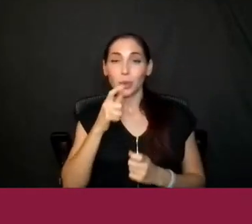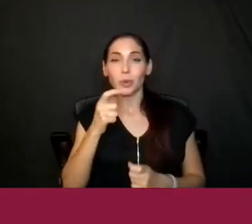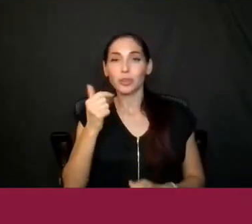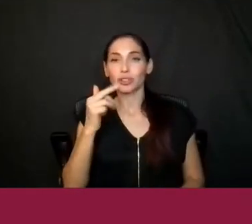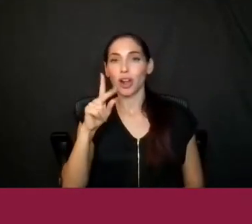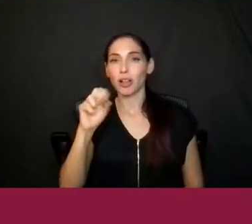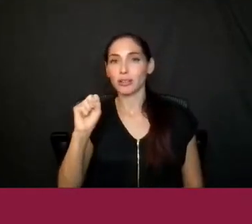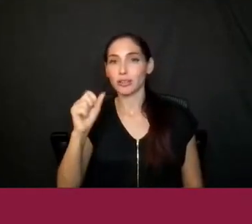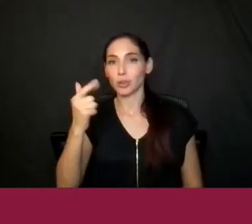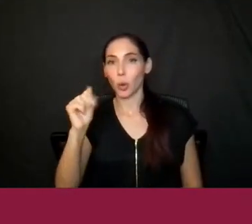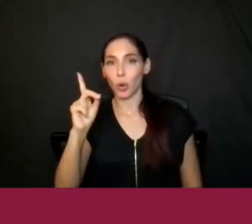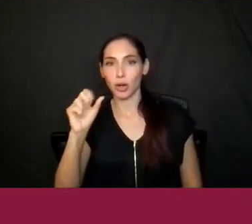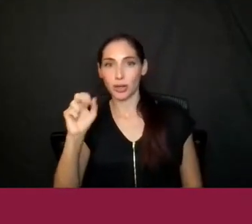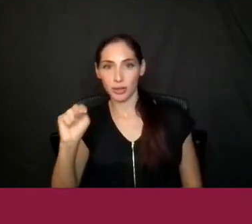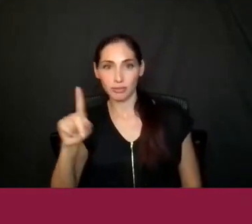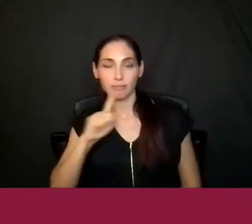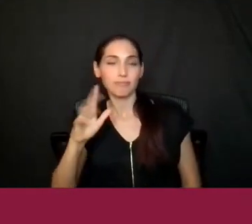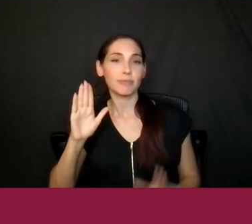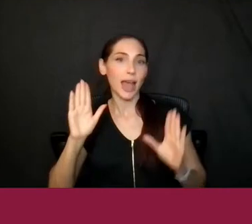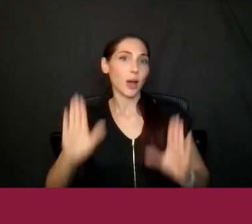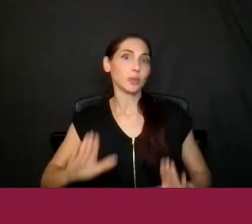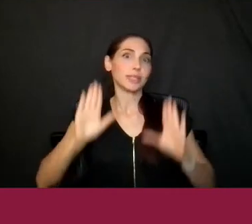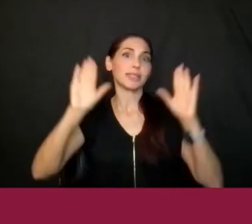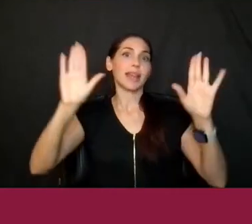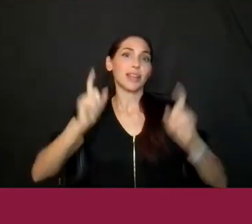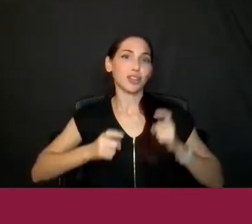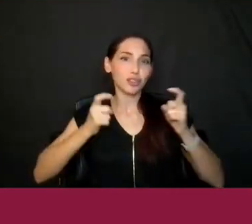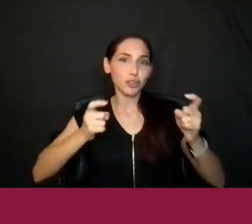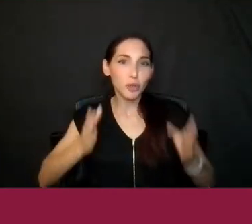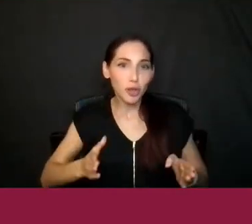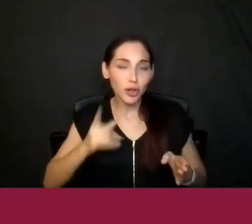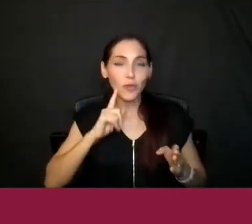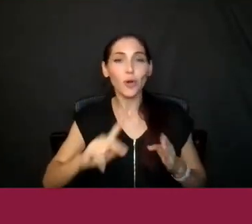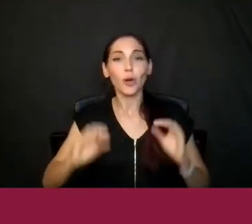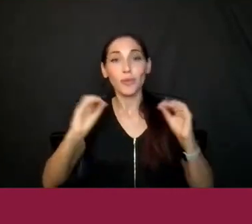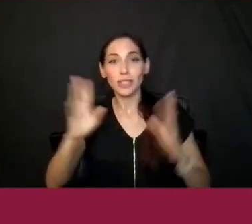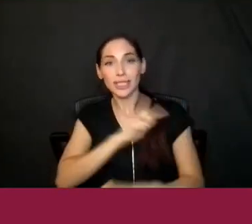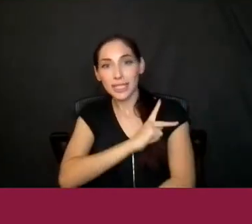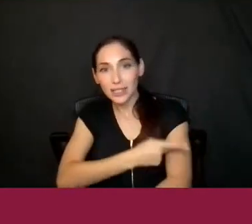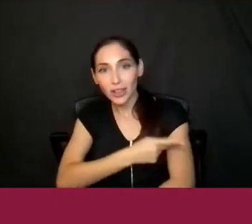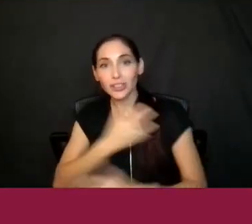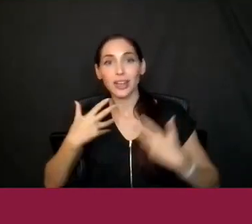who is an outstanding contributor as a professor of kinesiology and health science and as a